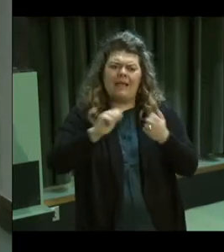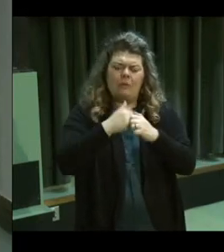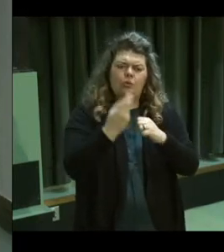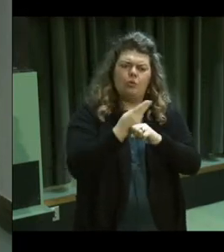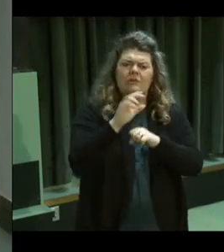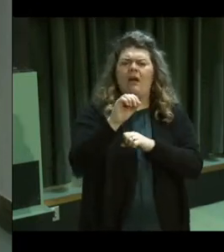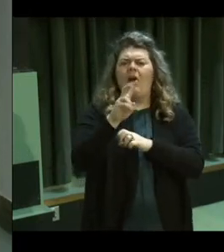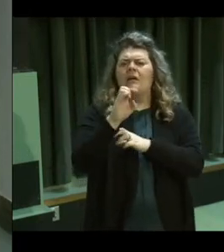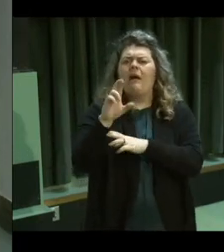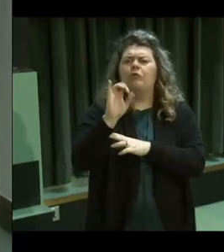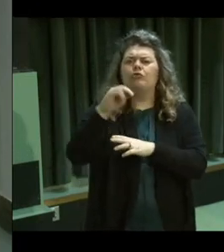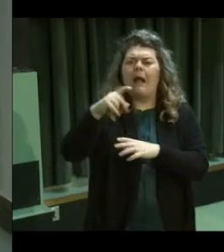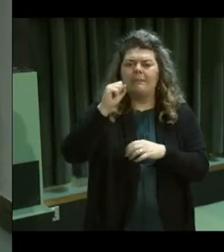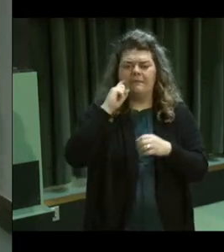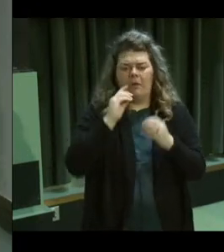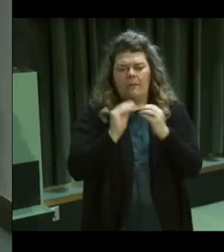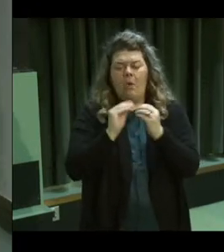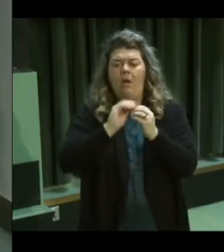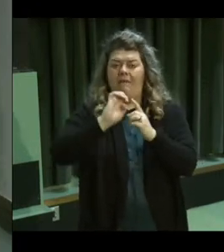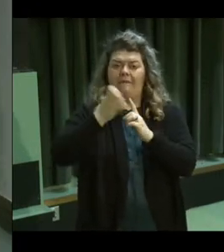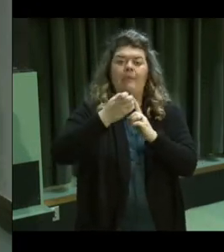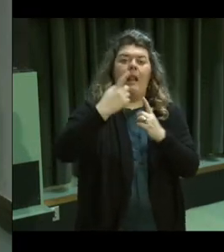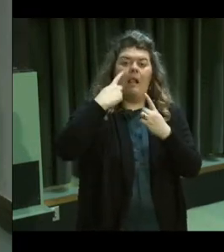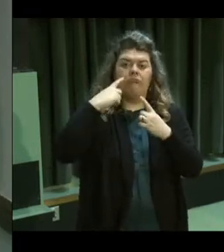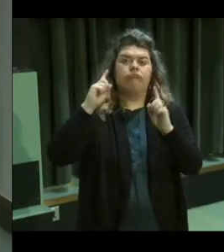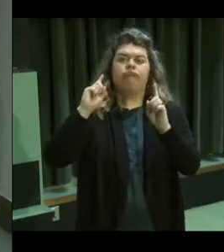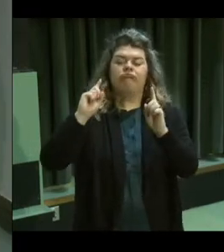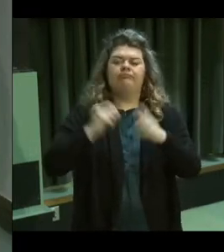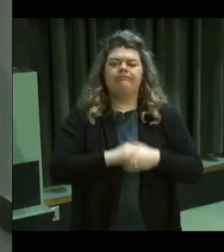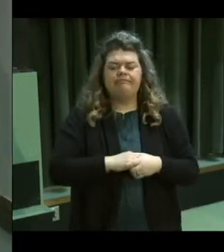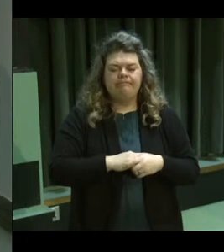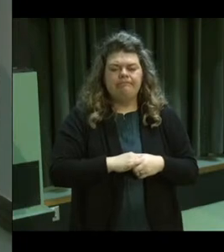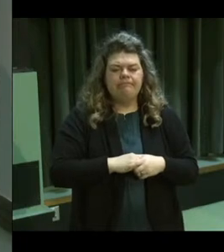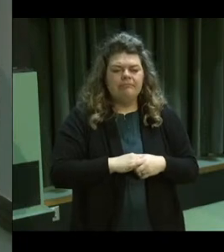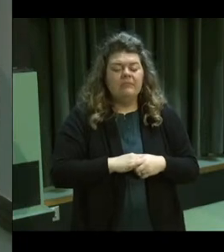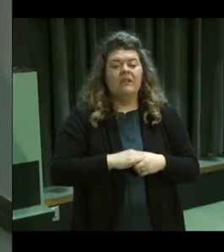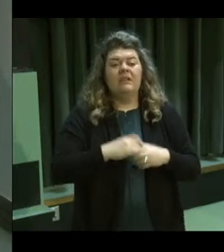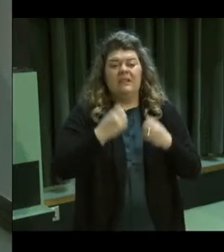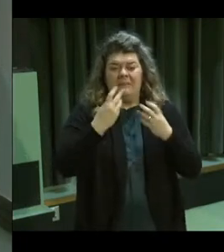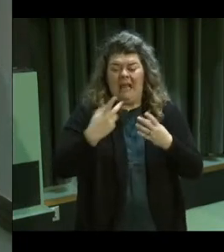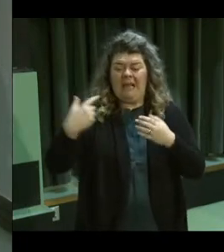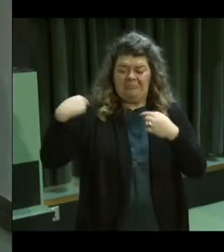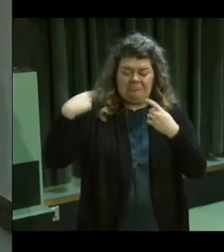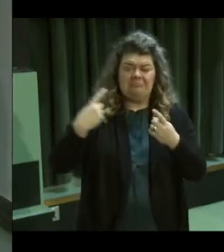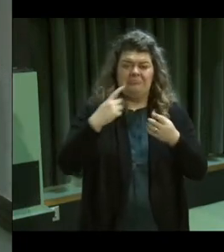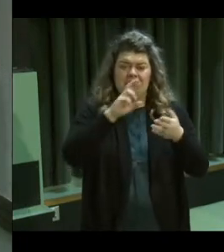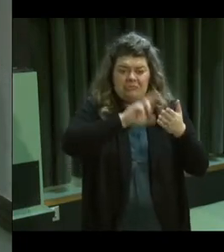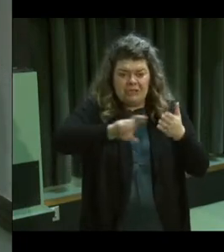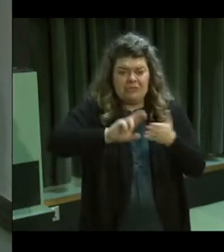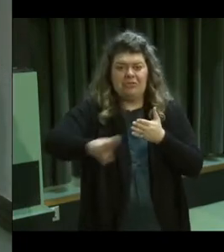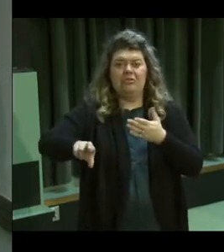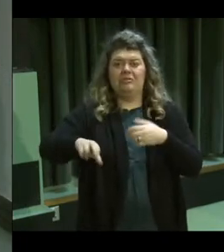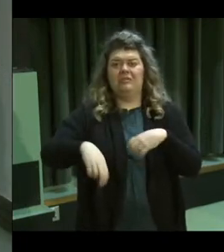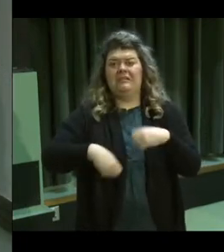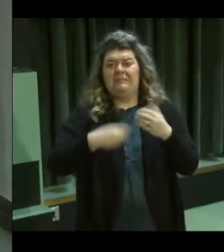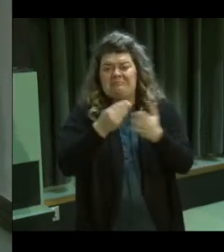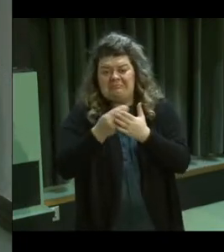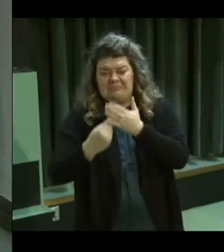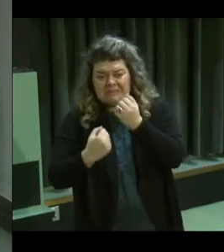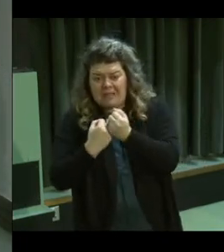crops for better economic and environmental outcomes. Seeing